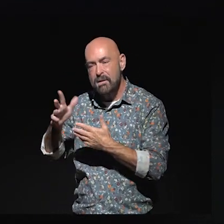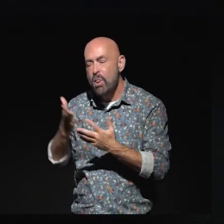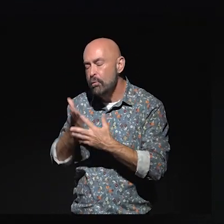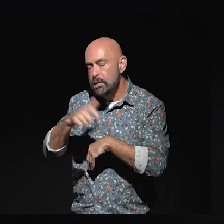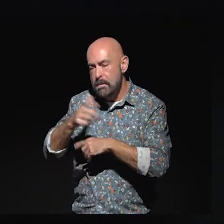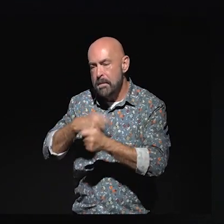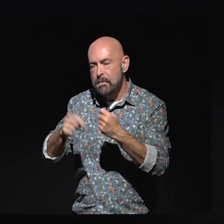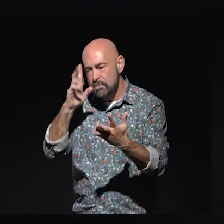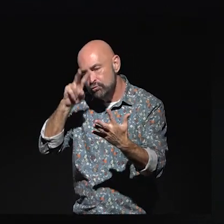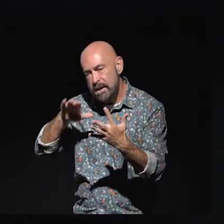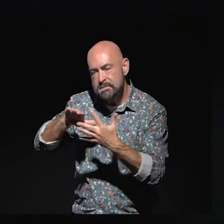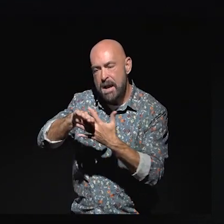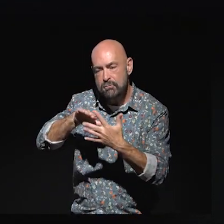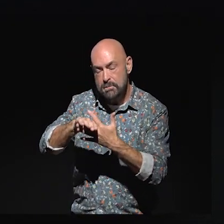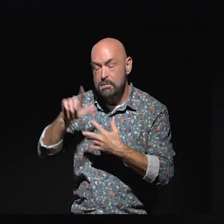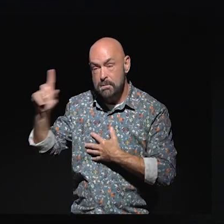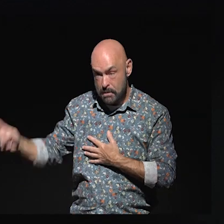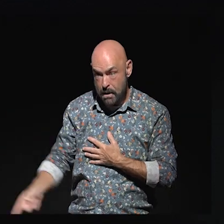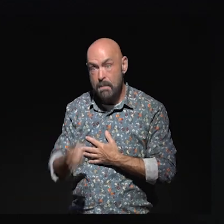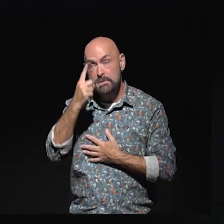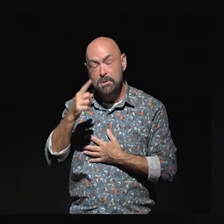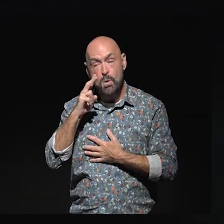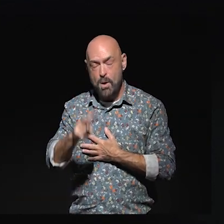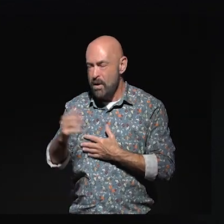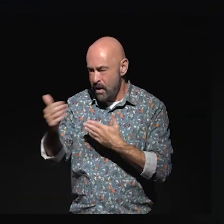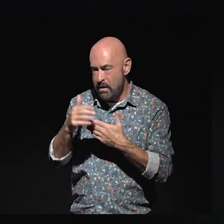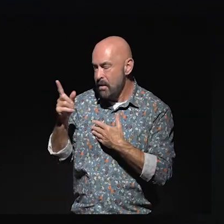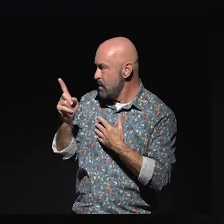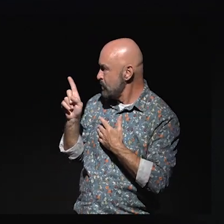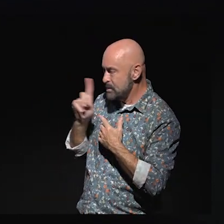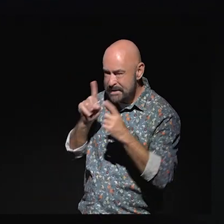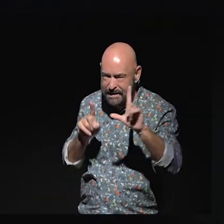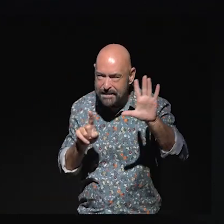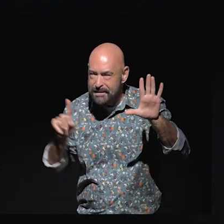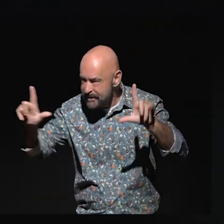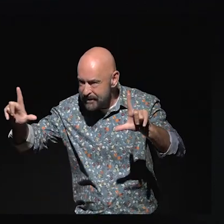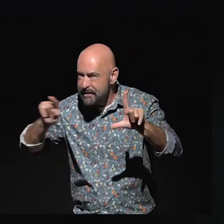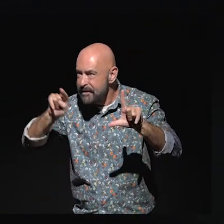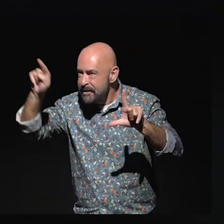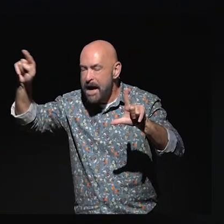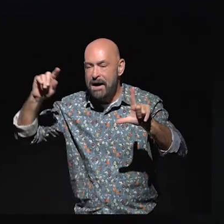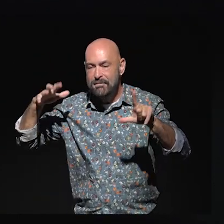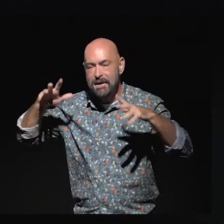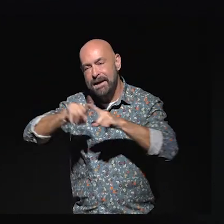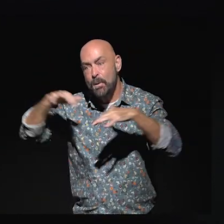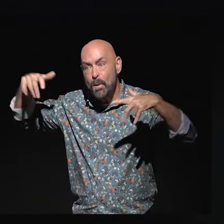And when you're upstairs, look closely at the picture, at the upper left, and you will see the ghostly head of this child